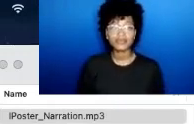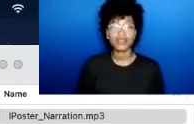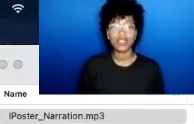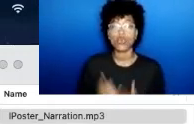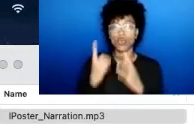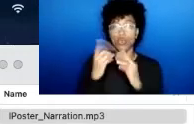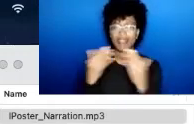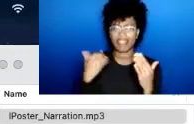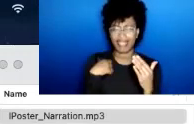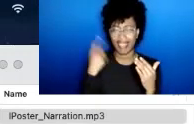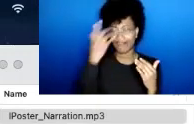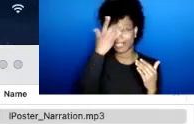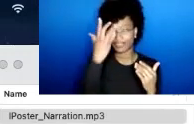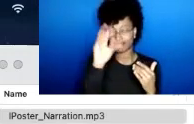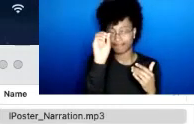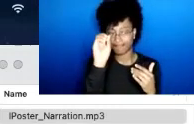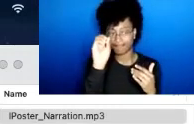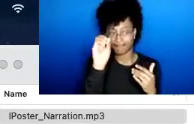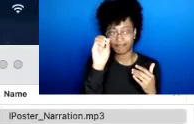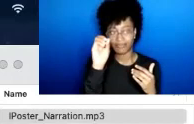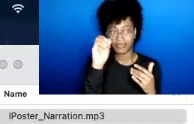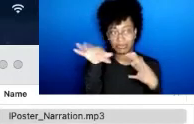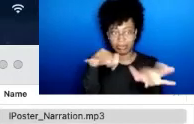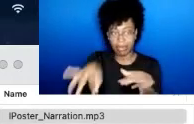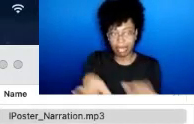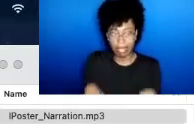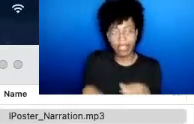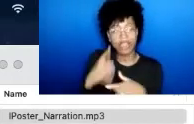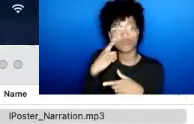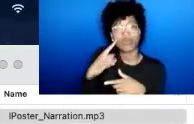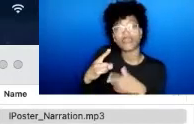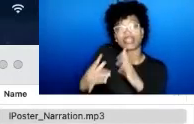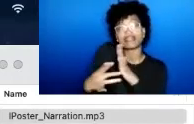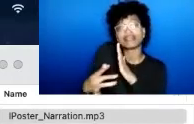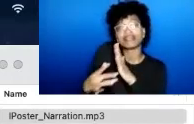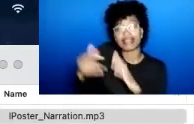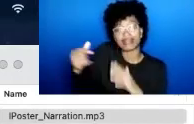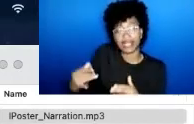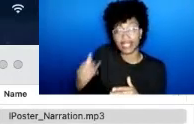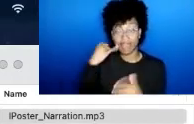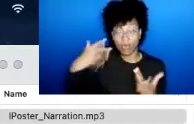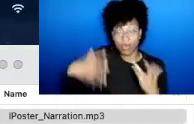Let me go back here to the tech side. 07:06:31 If I want to include a link to an